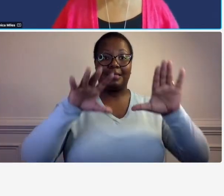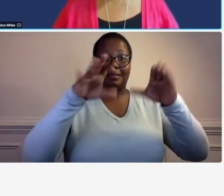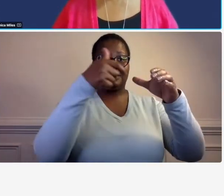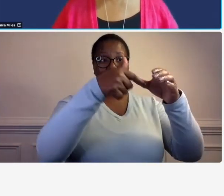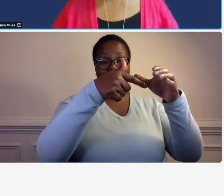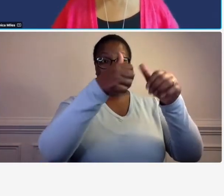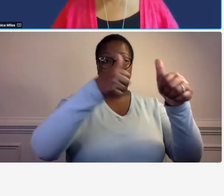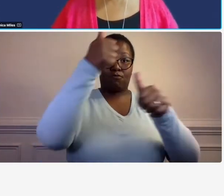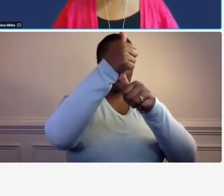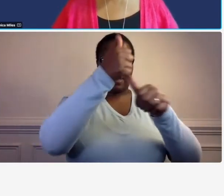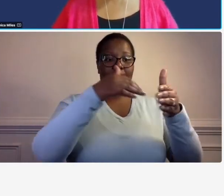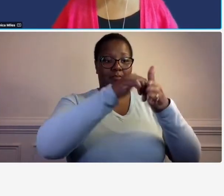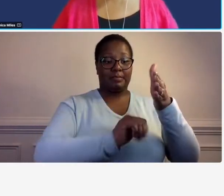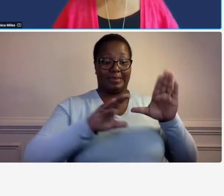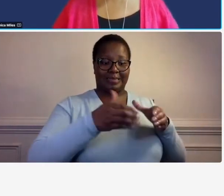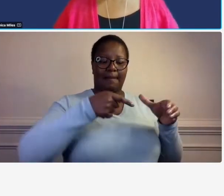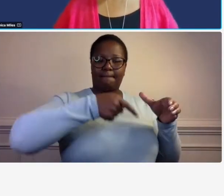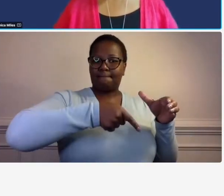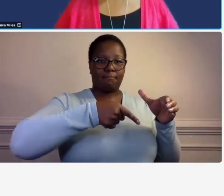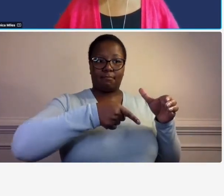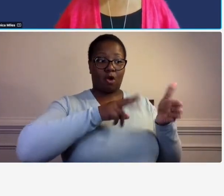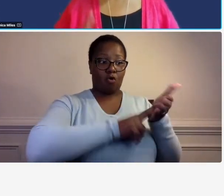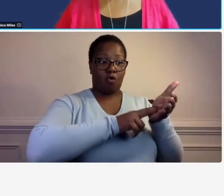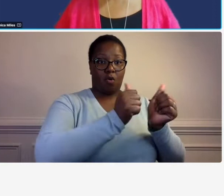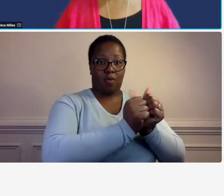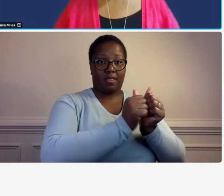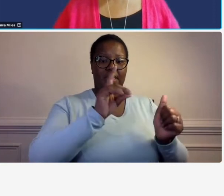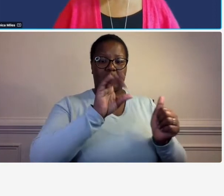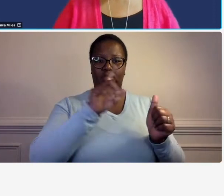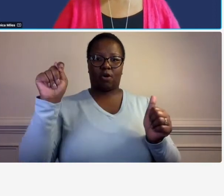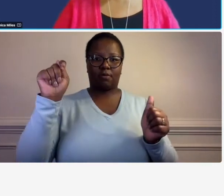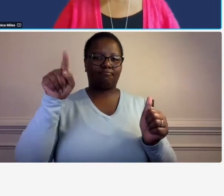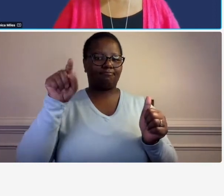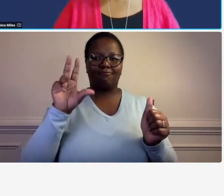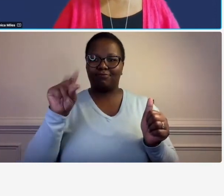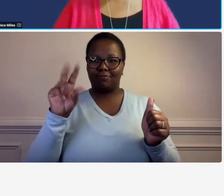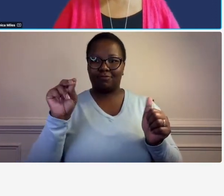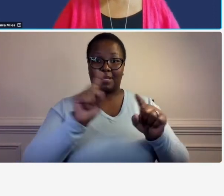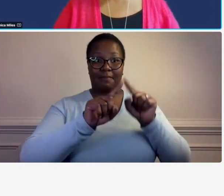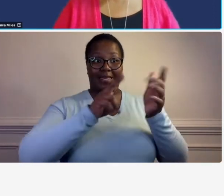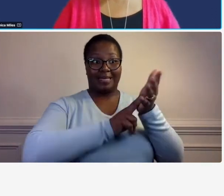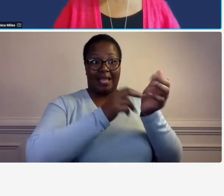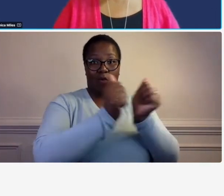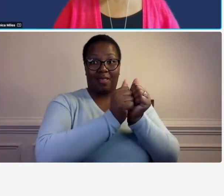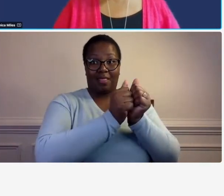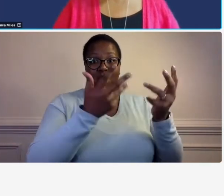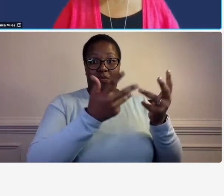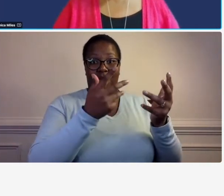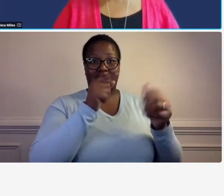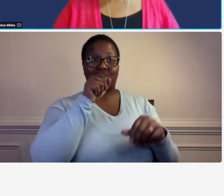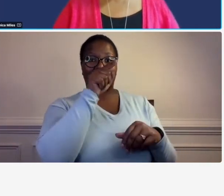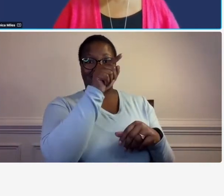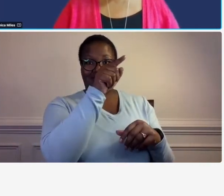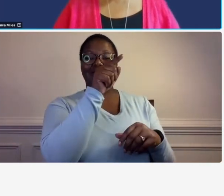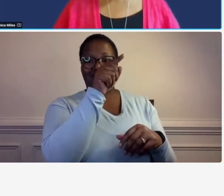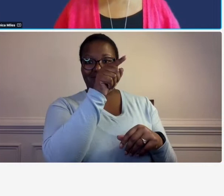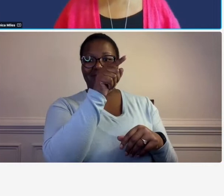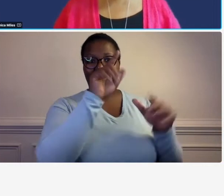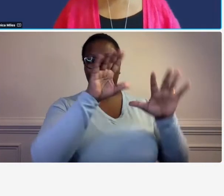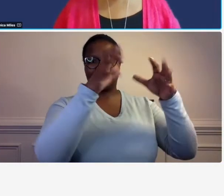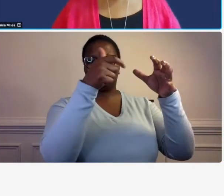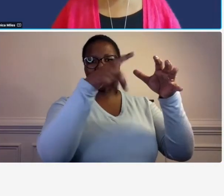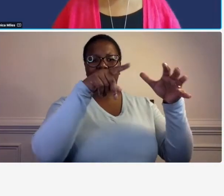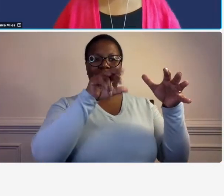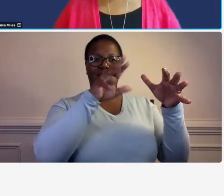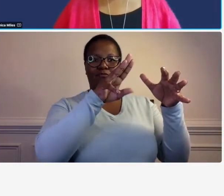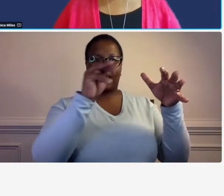signed agreement with ddot however you should have a signed agreement with the prime okay and so the